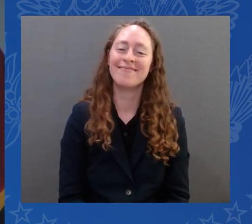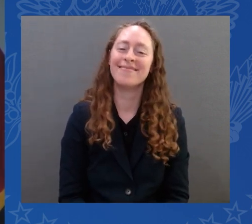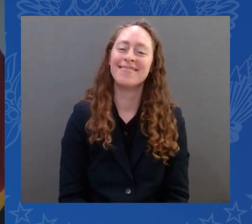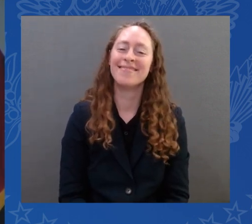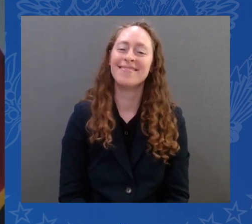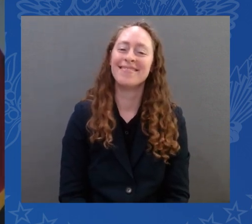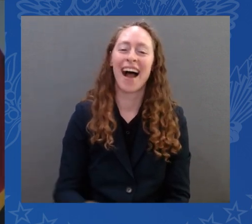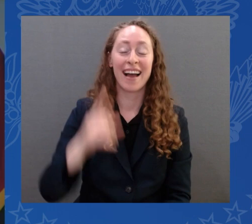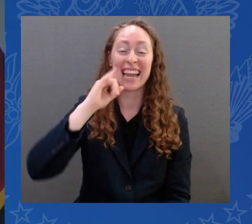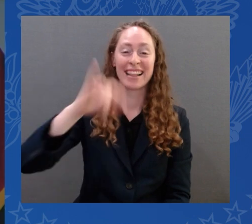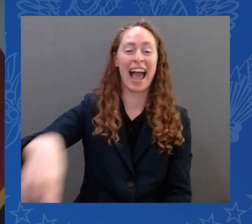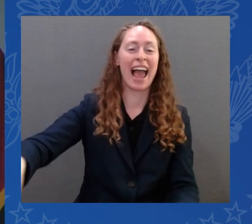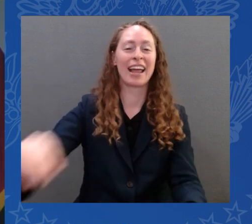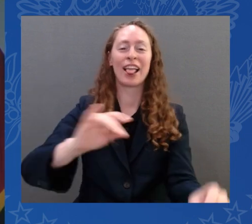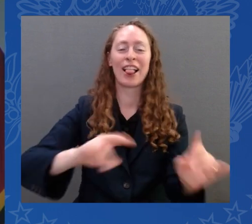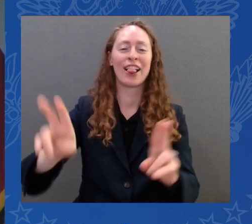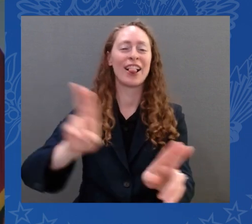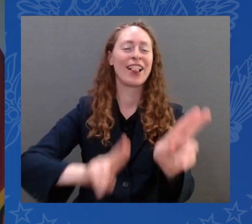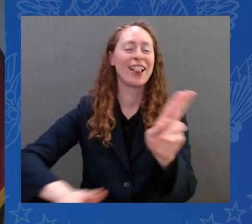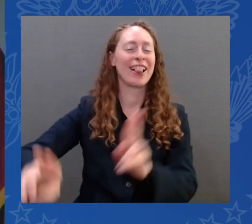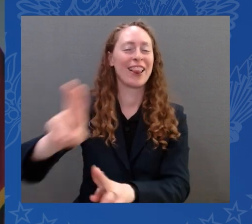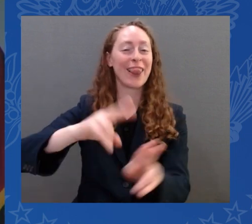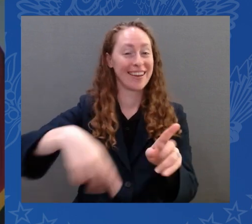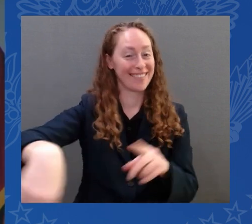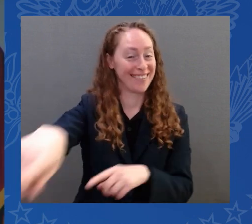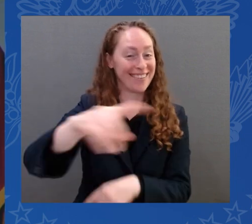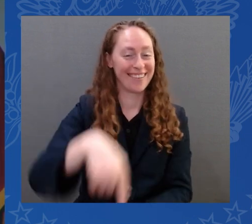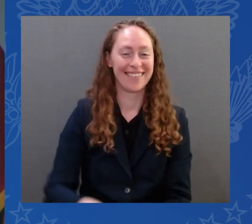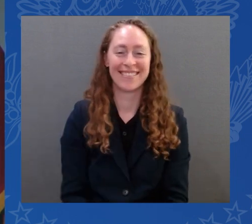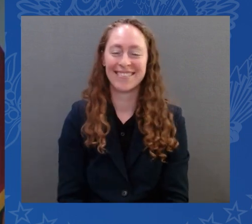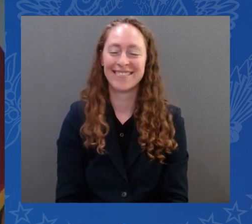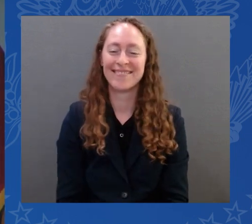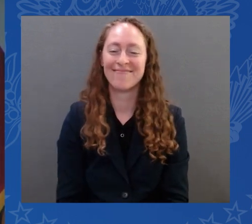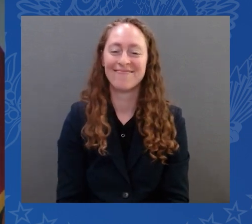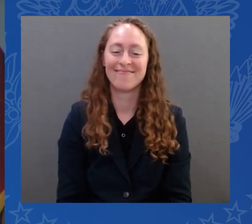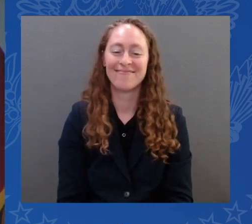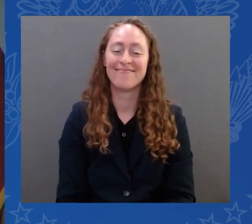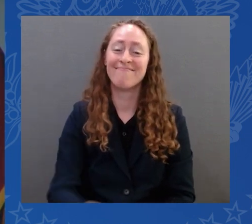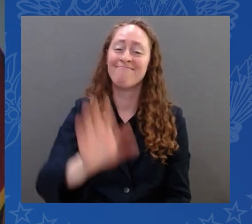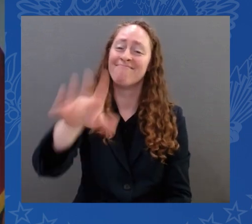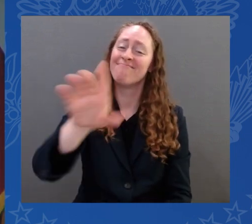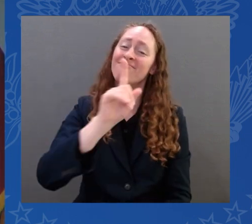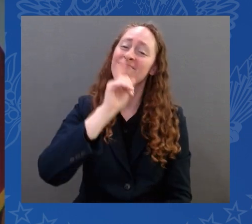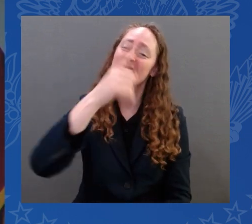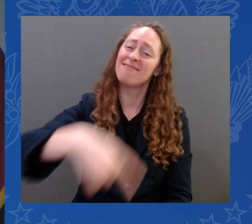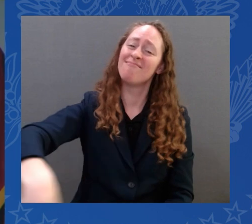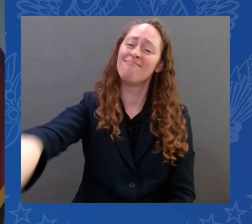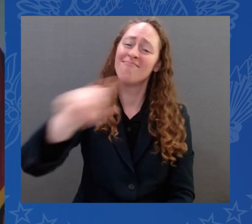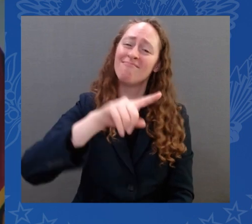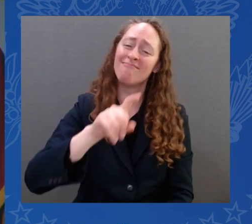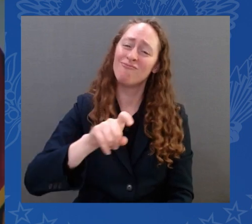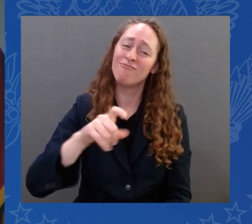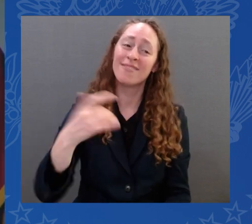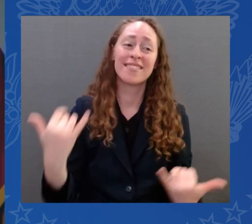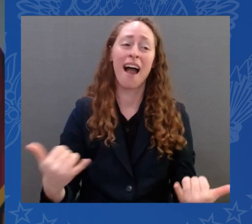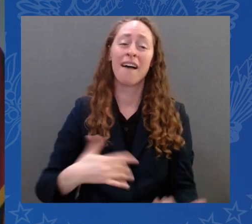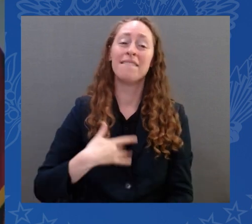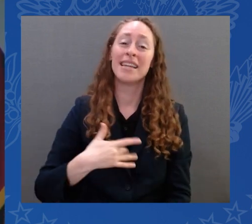You've all got so much to be proud of. You really do.